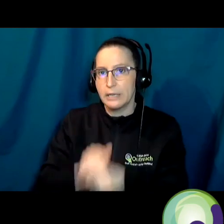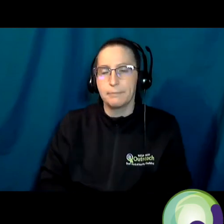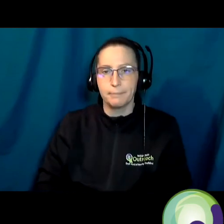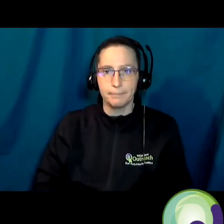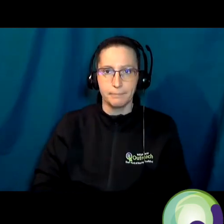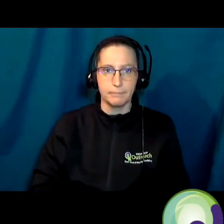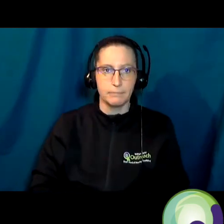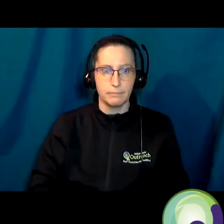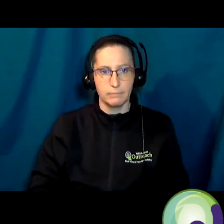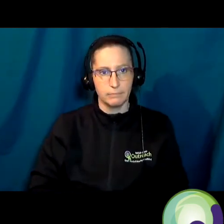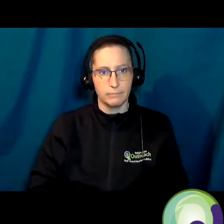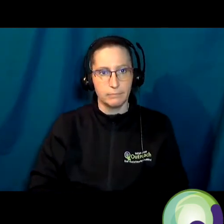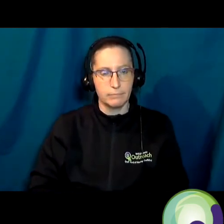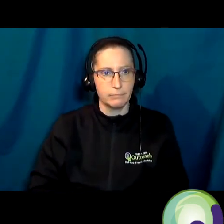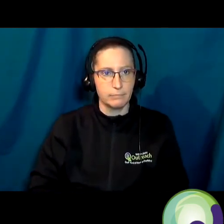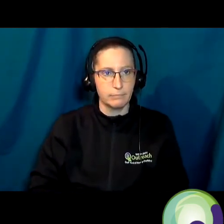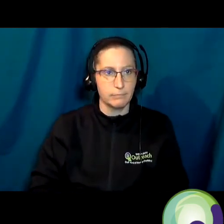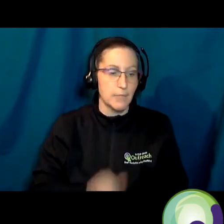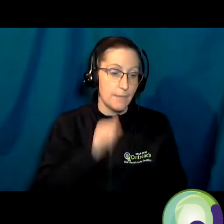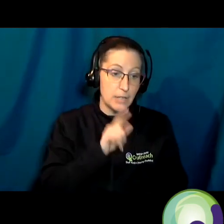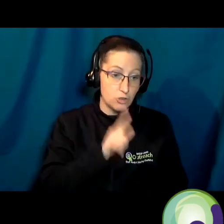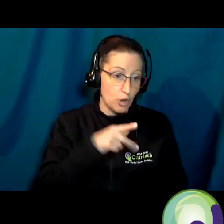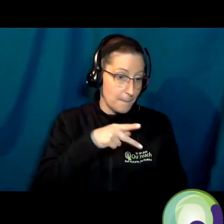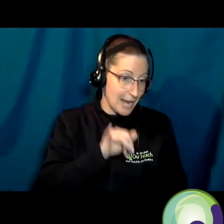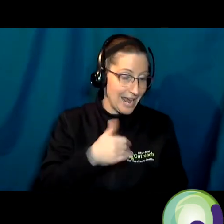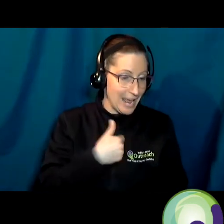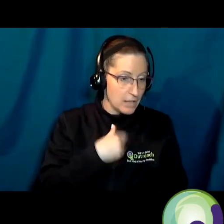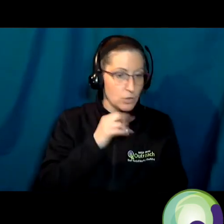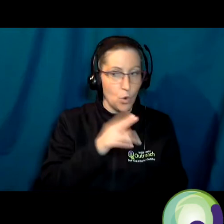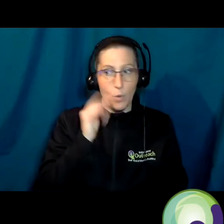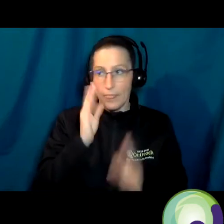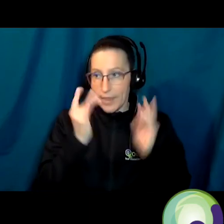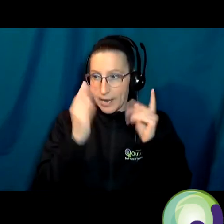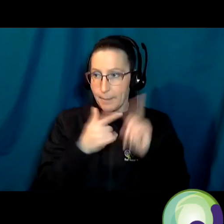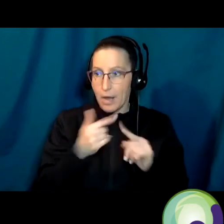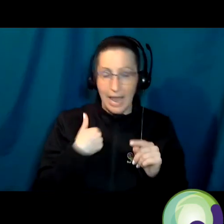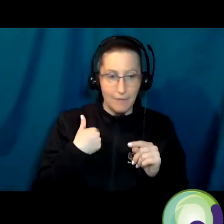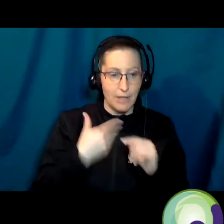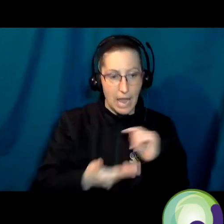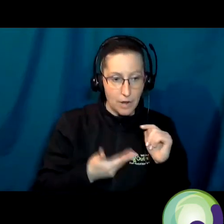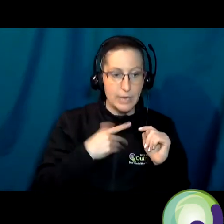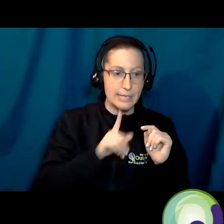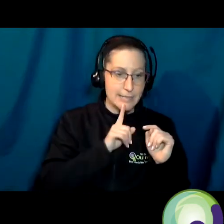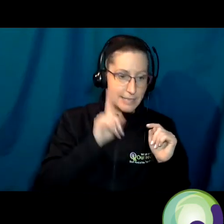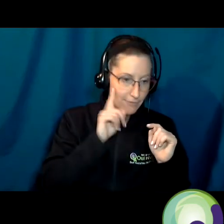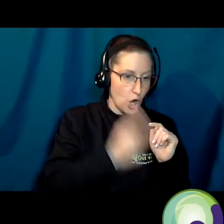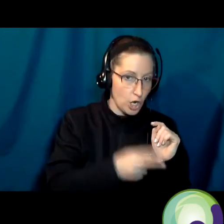Heidi: I don't know if PI has or if they would ever consider hiring somebody who is deaf or